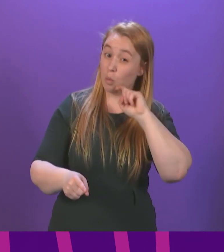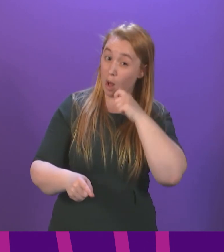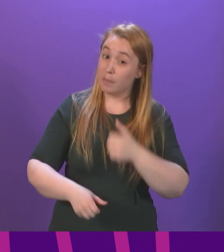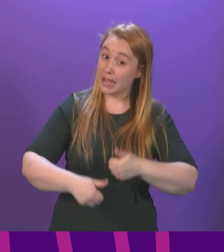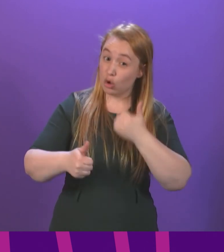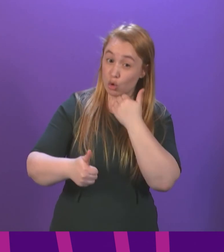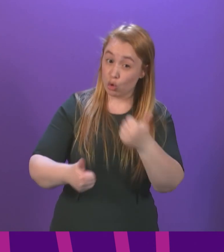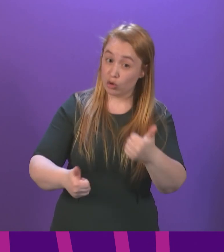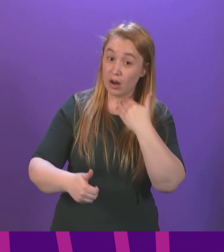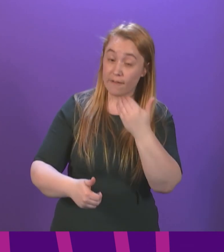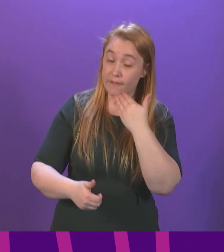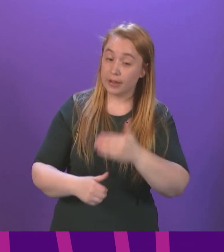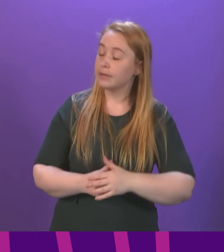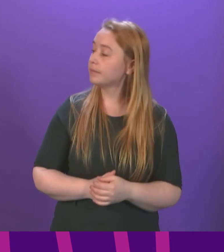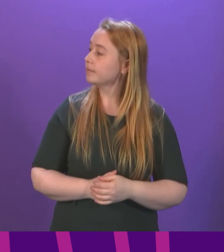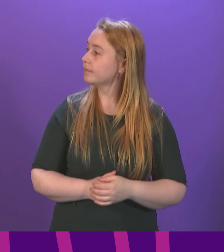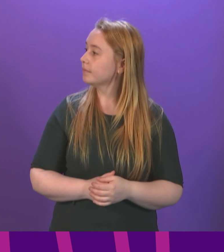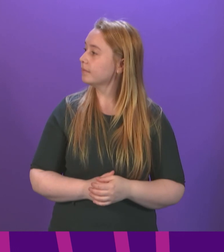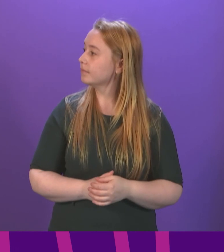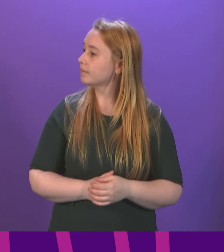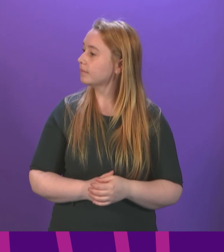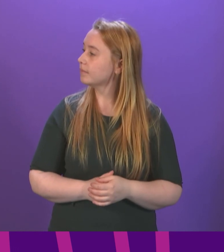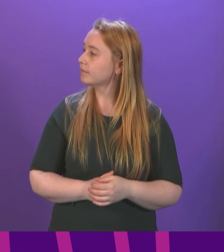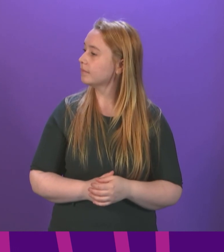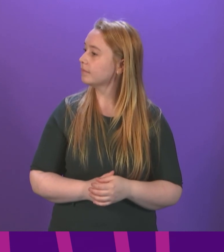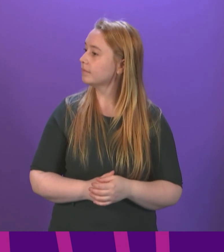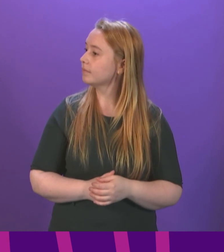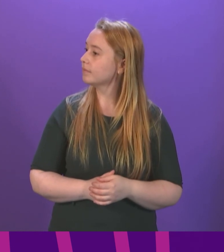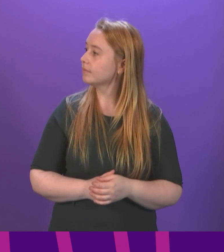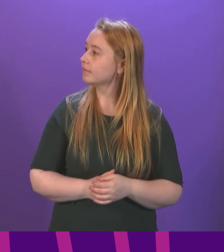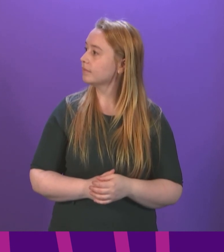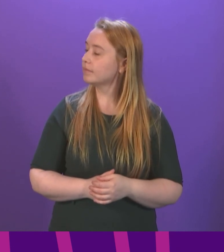Mairi Gougeon: I believe that the testing that we have put